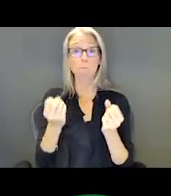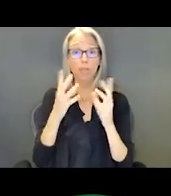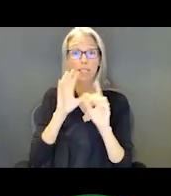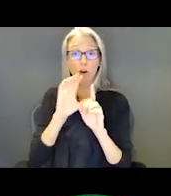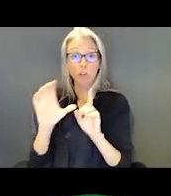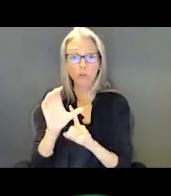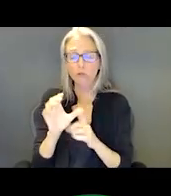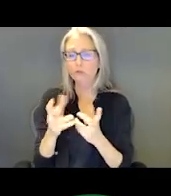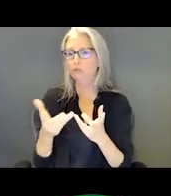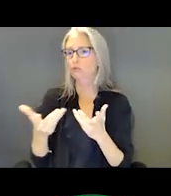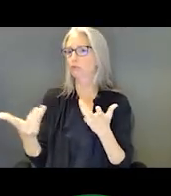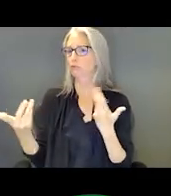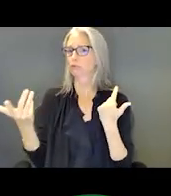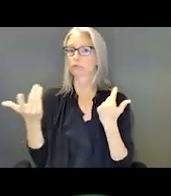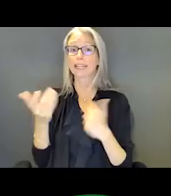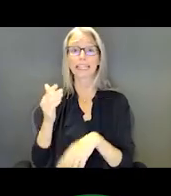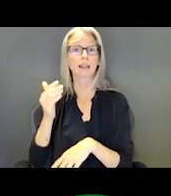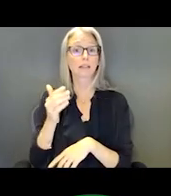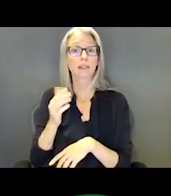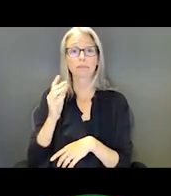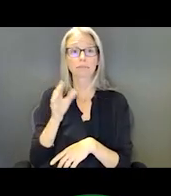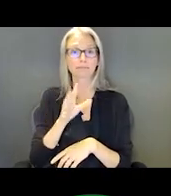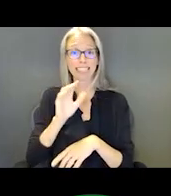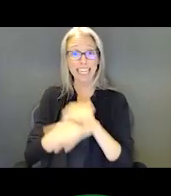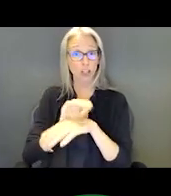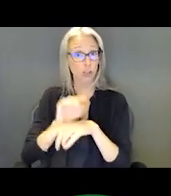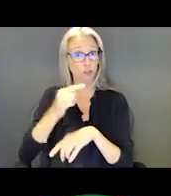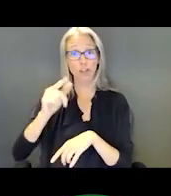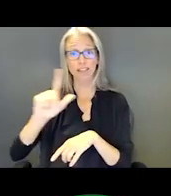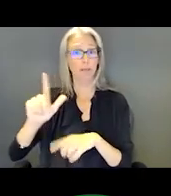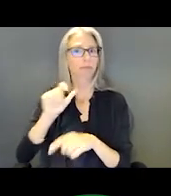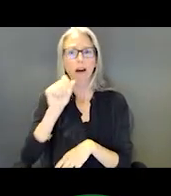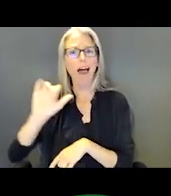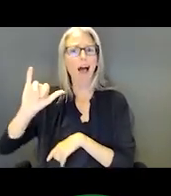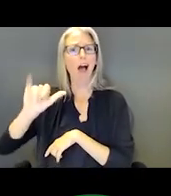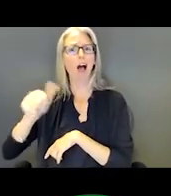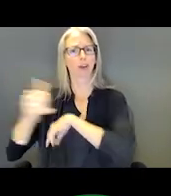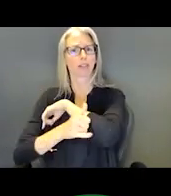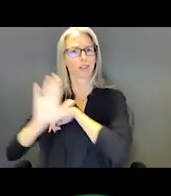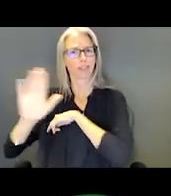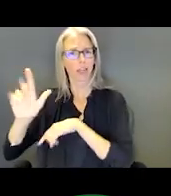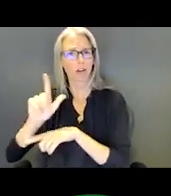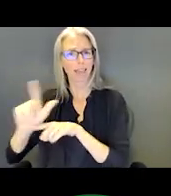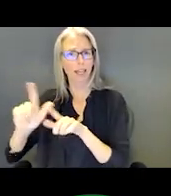injury BC on lots of different projects.